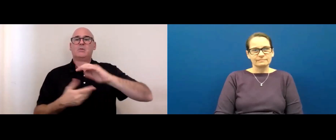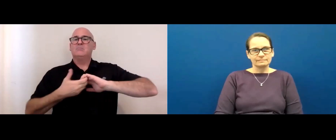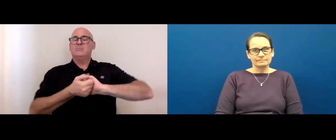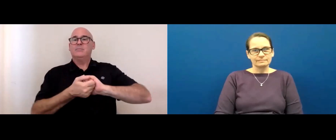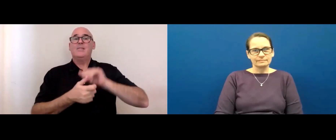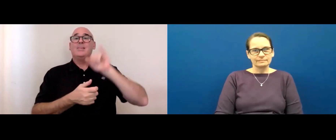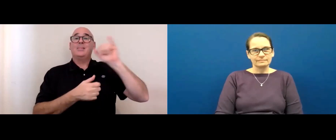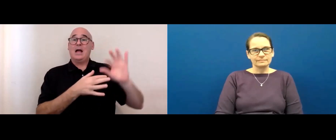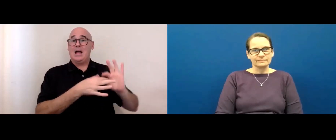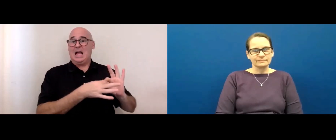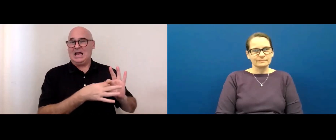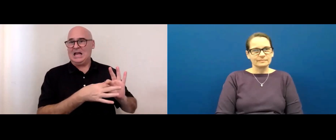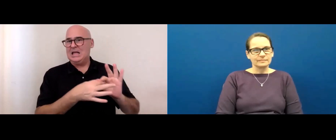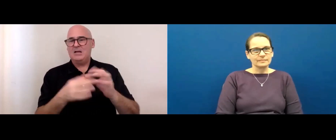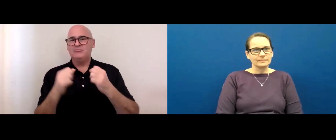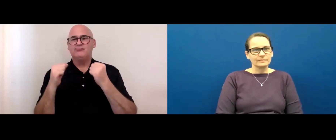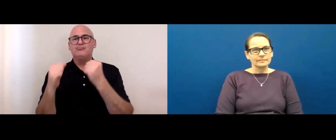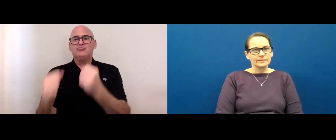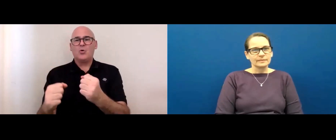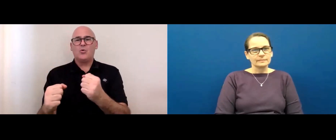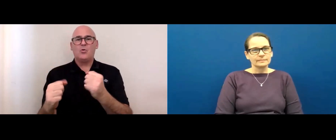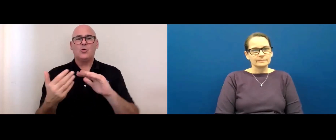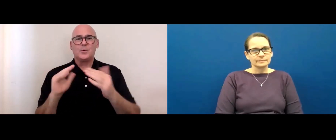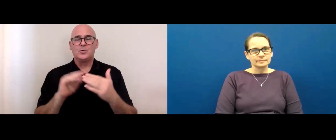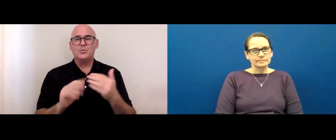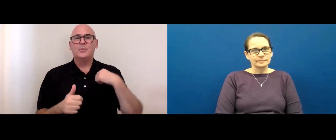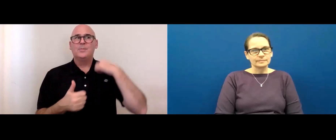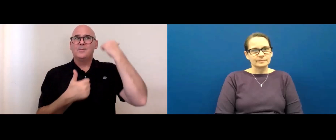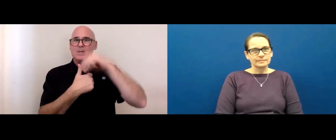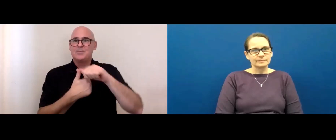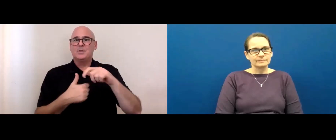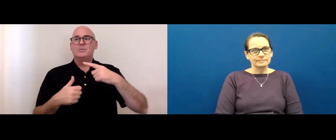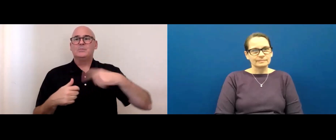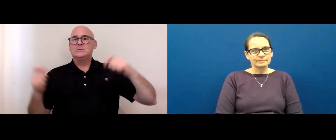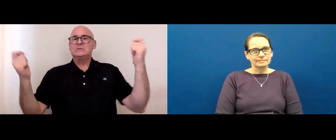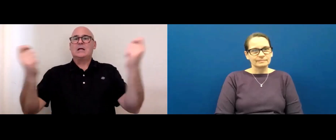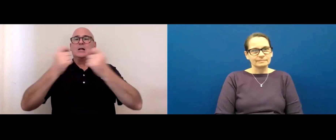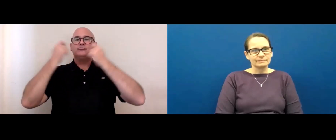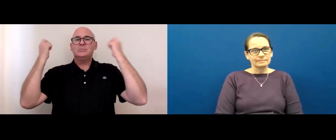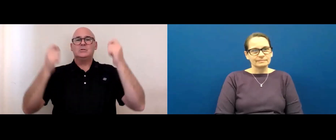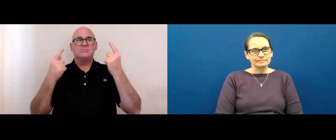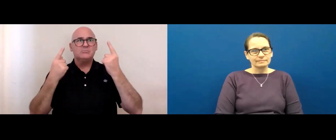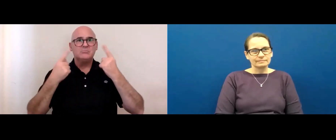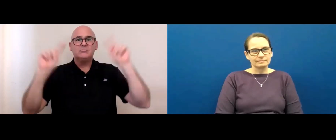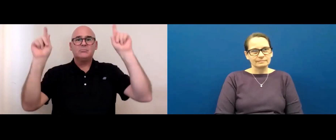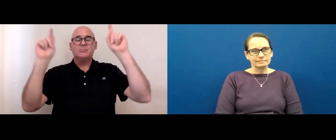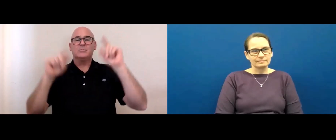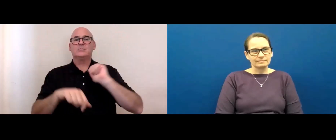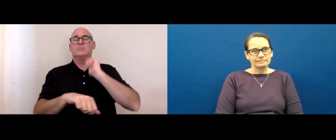know they needed to respect each other and work together as a community and I remember we sell